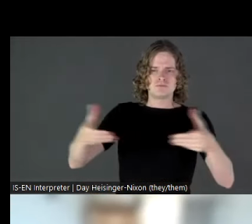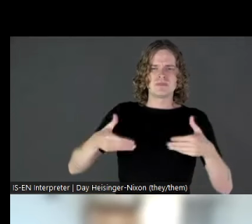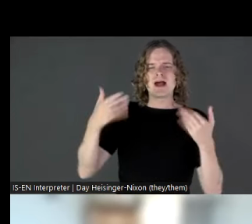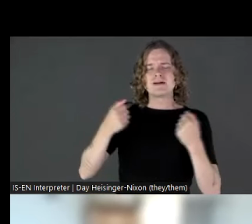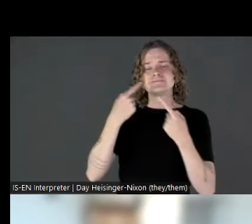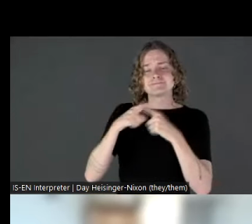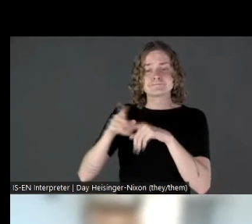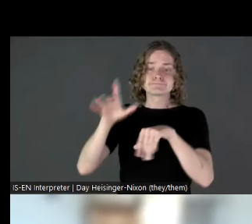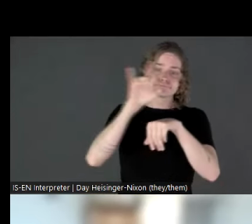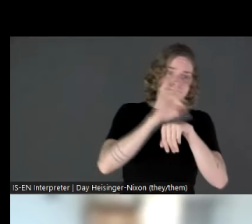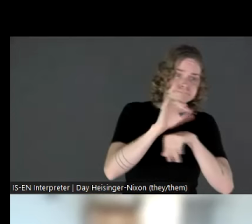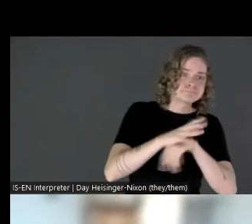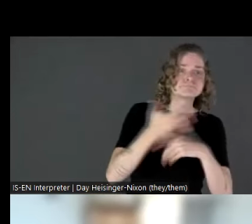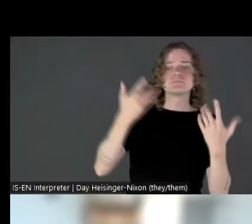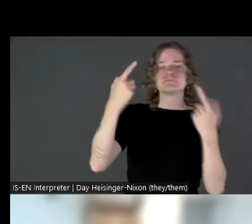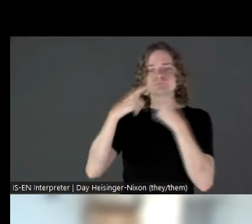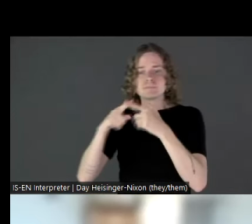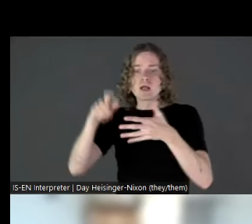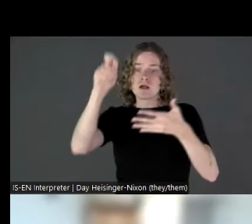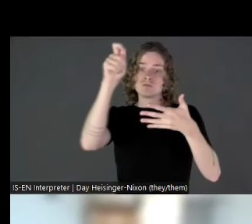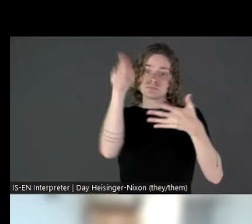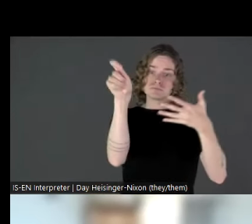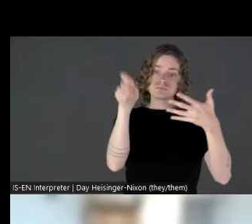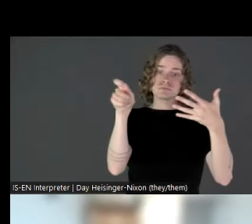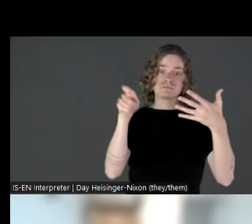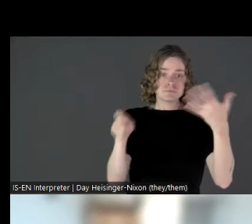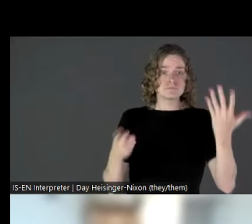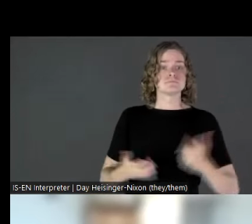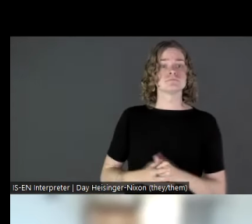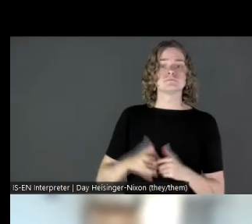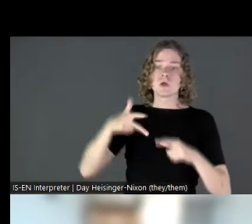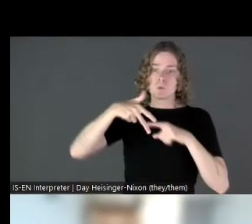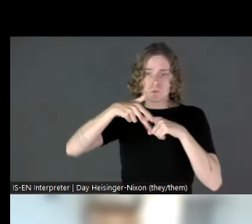et cetera, again, to support implementation of the more detailed guidance documents.